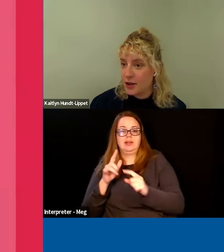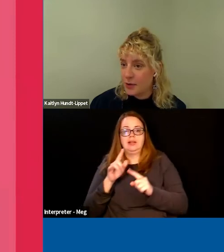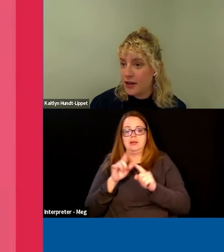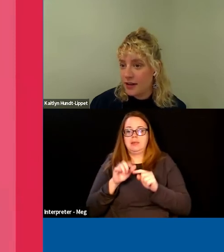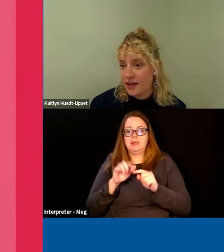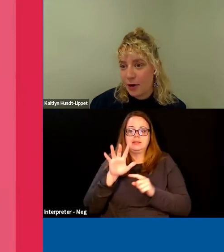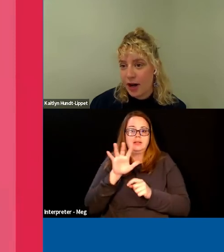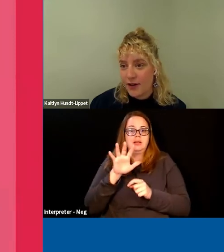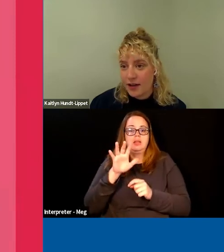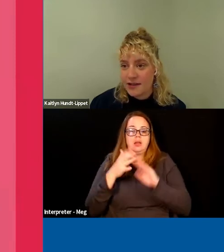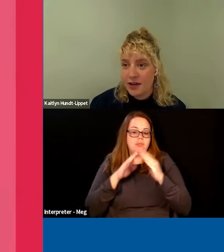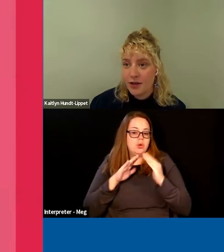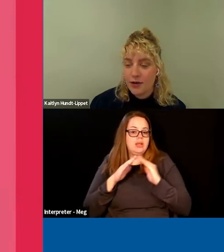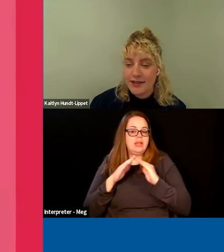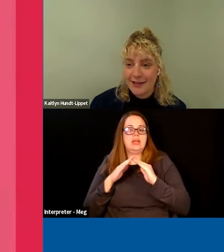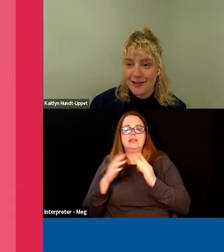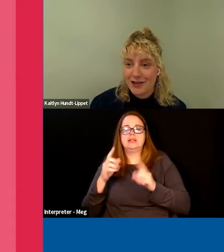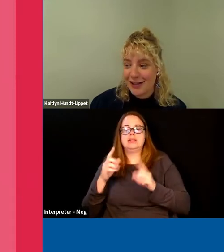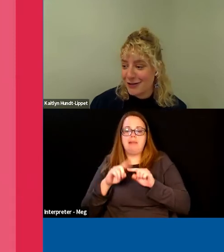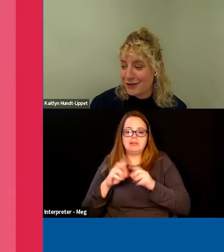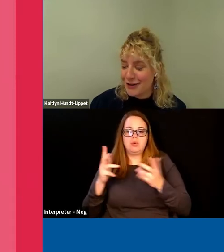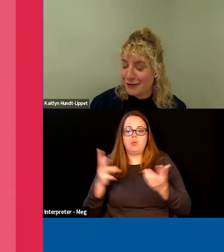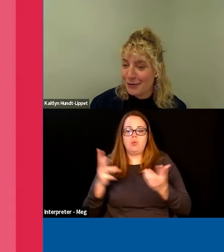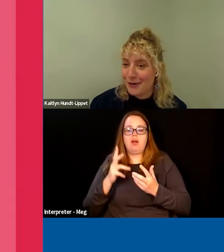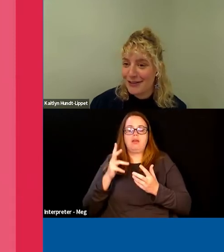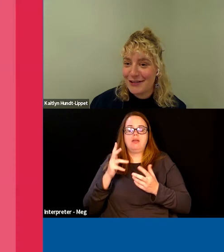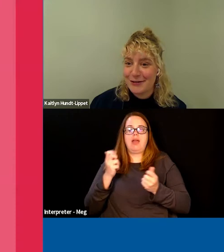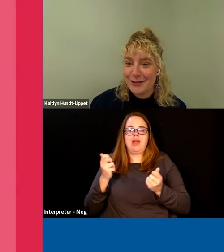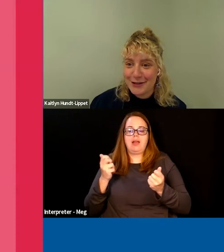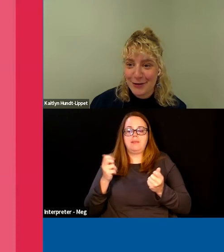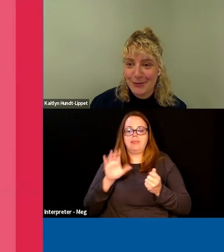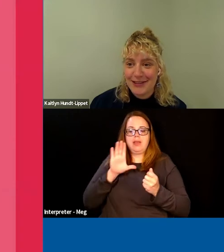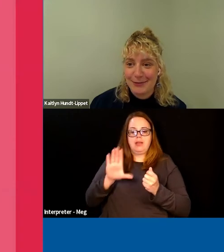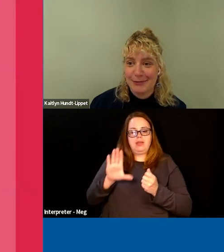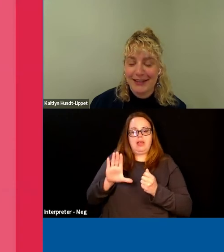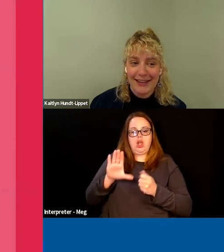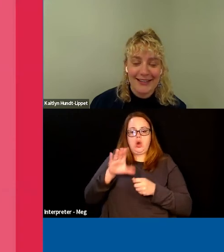the community, the demographics, those things change, so you never want to assume what someone would like,